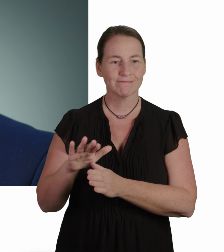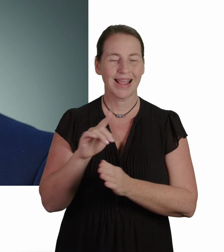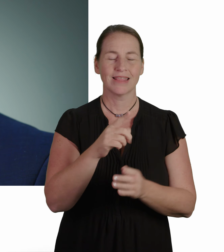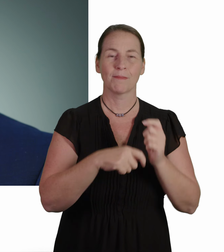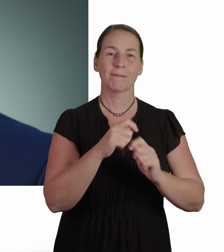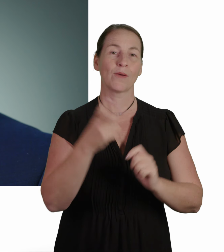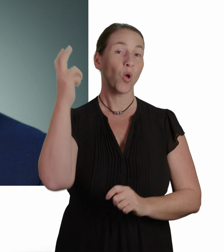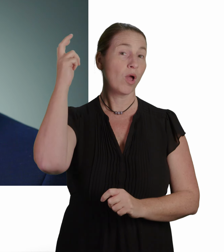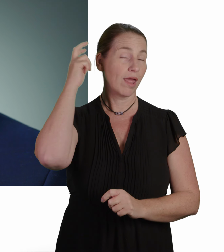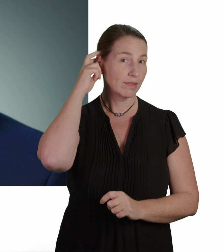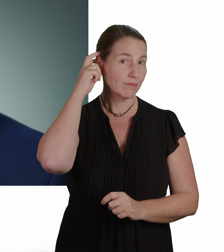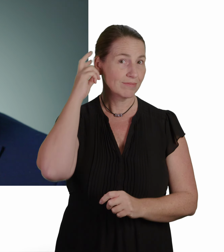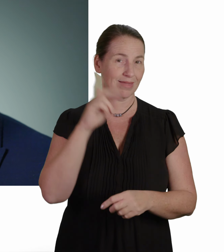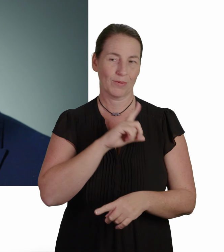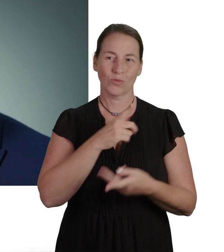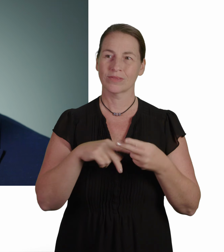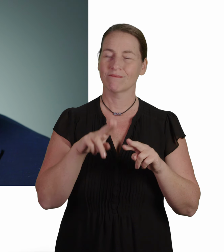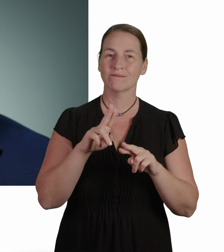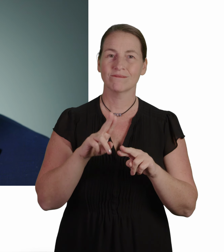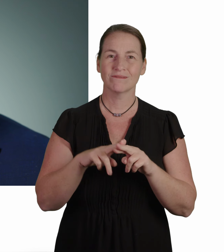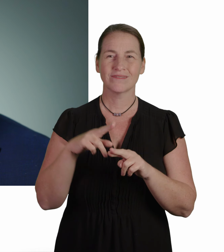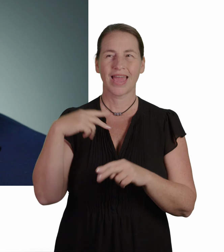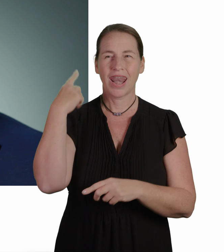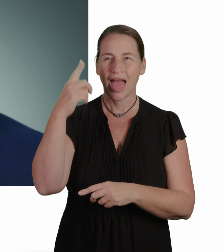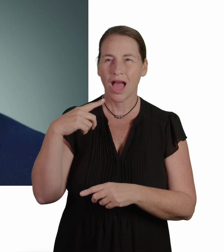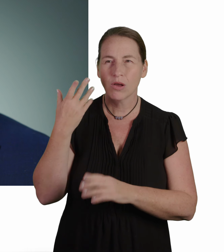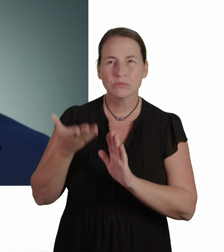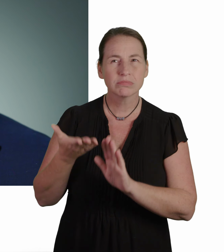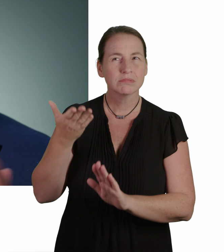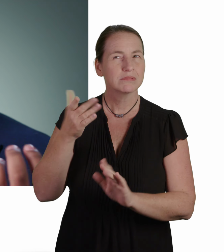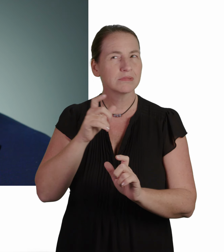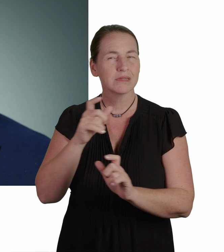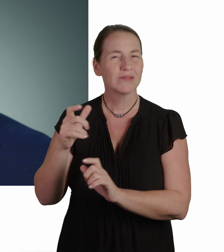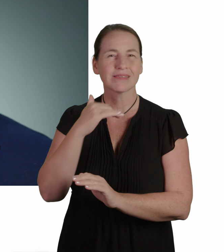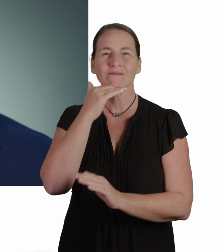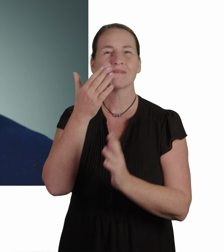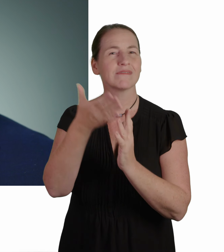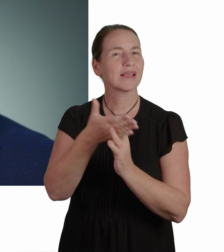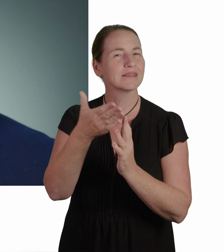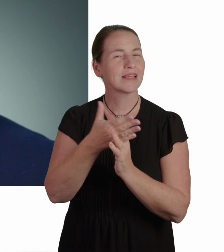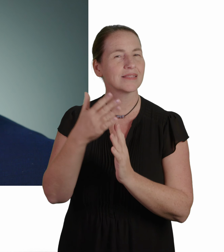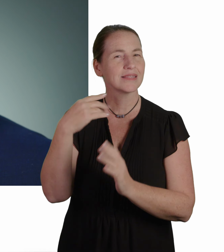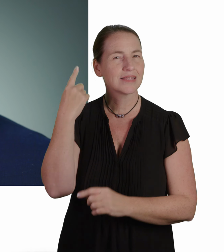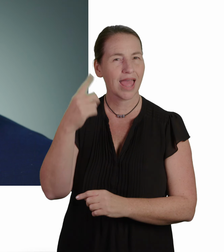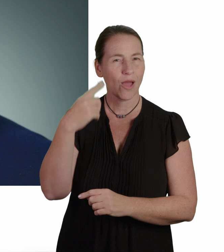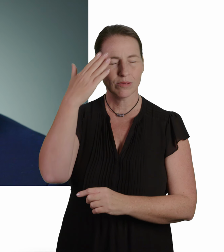when even the loudest conventional forms of amplification are not providing enough access to sound in a way that